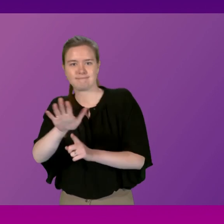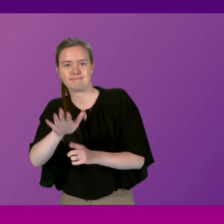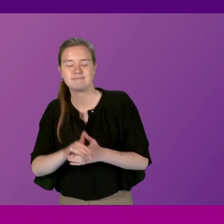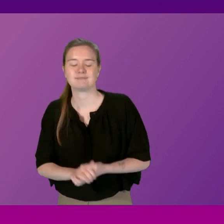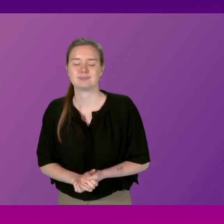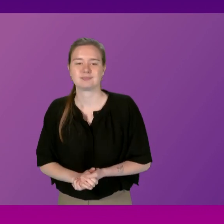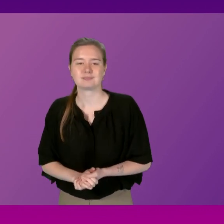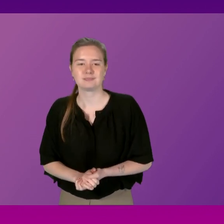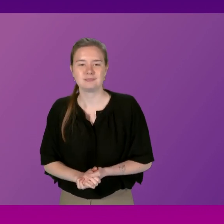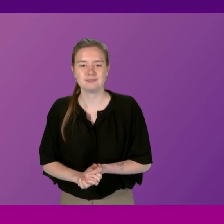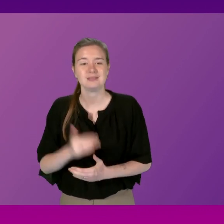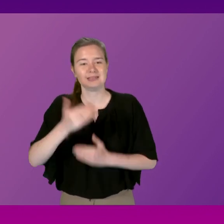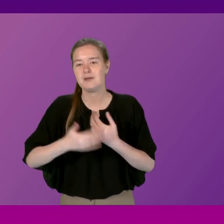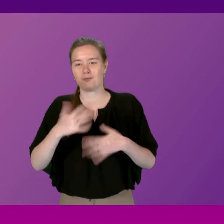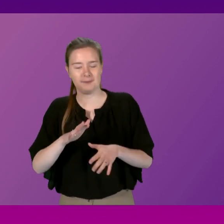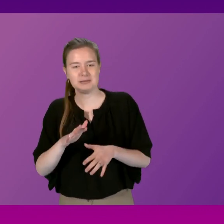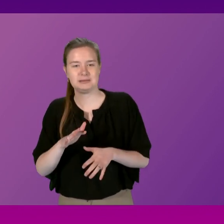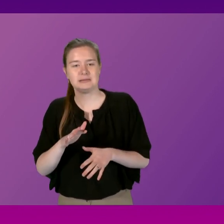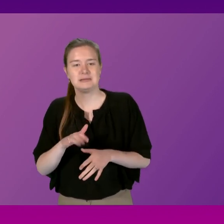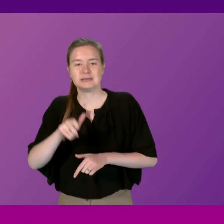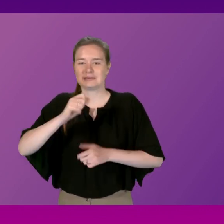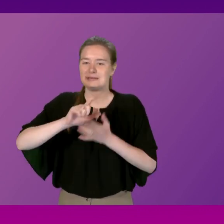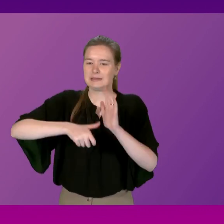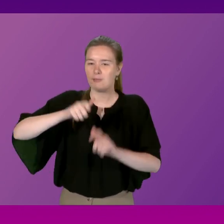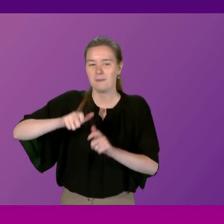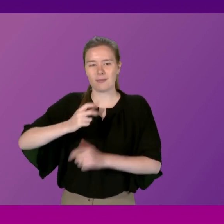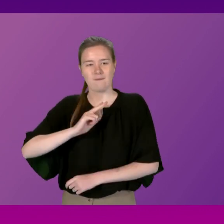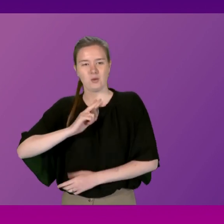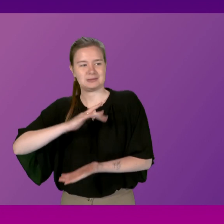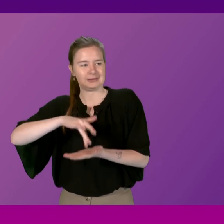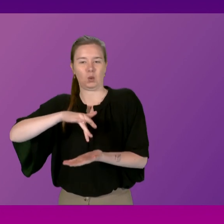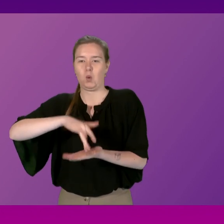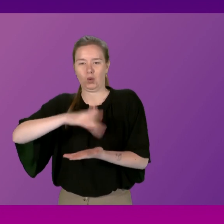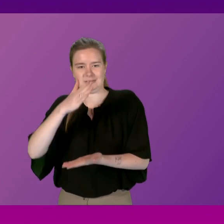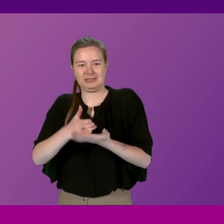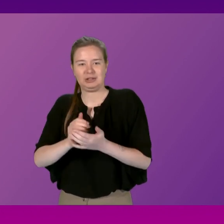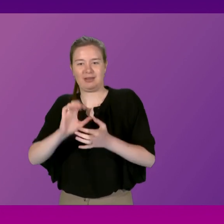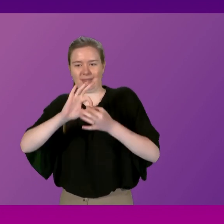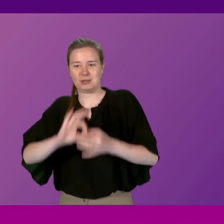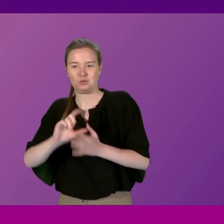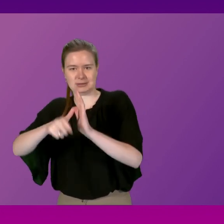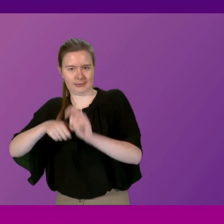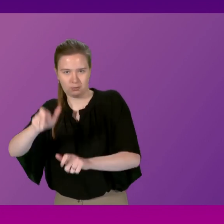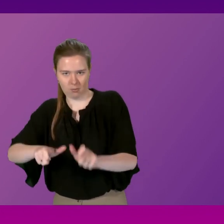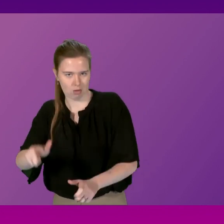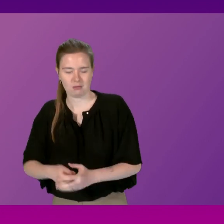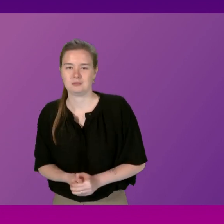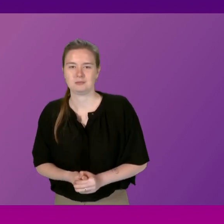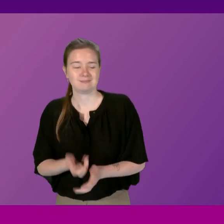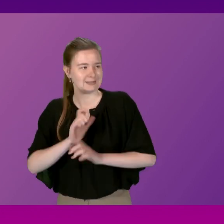It has never been a given that disabled people’s voices are at the core of decisions about disabled people. It still is not.